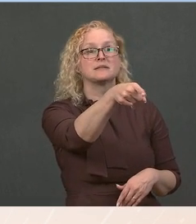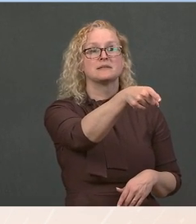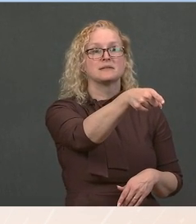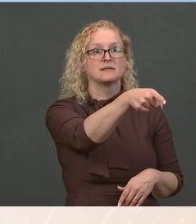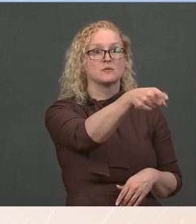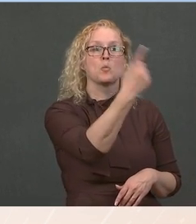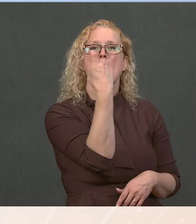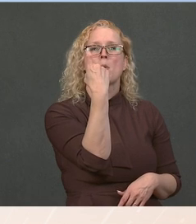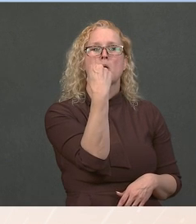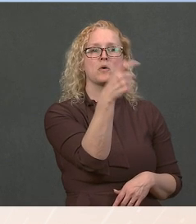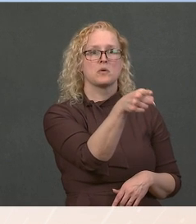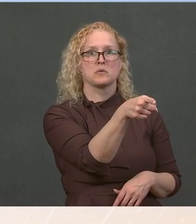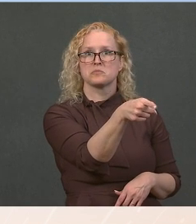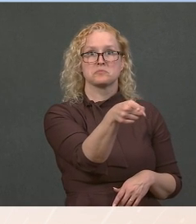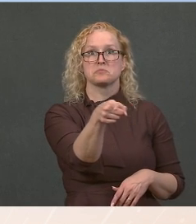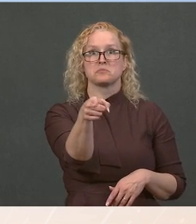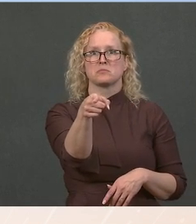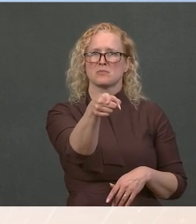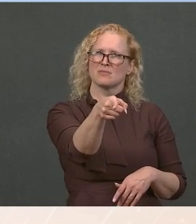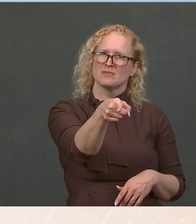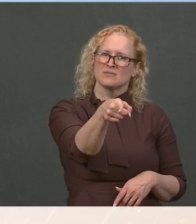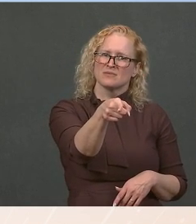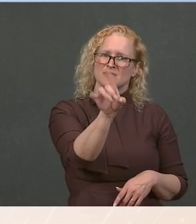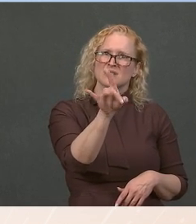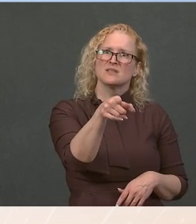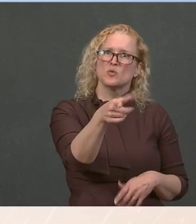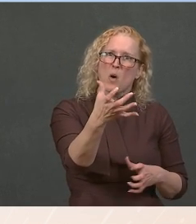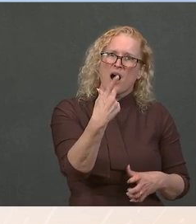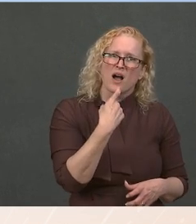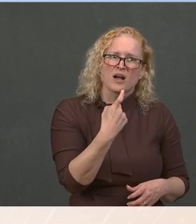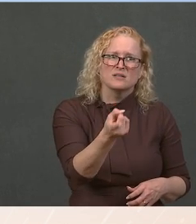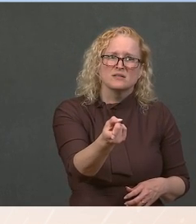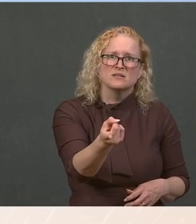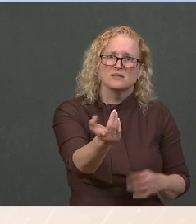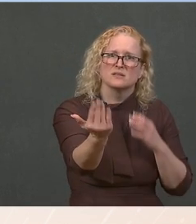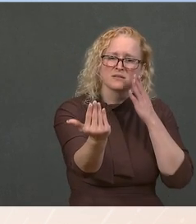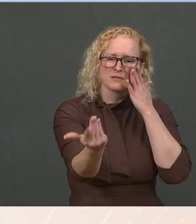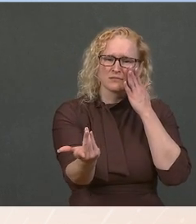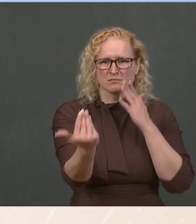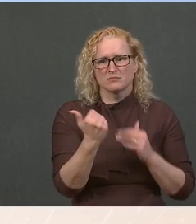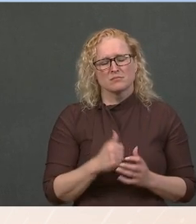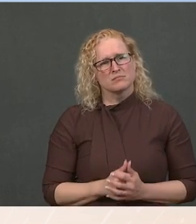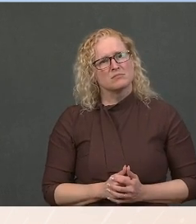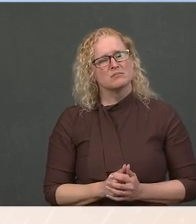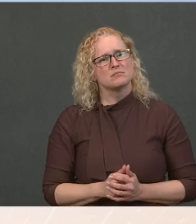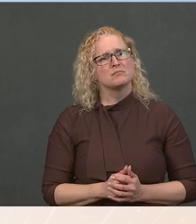JJ, did I take one from you? The Press: Not yet. Ms. Jean-Pierre: Okay, go ahead. The Press: Could you explain when the policy